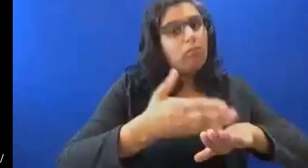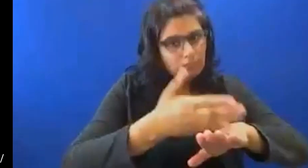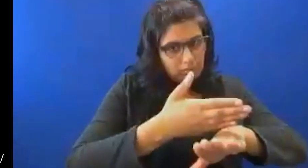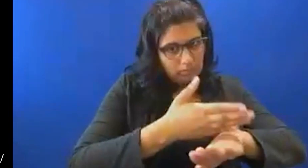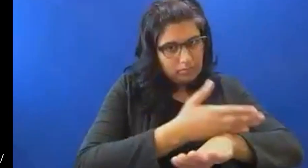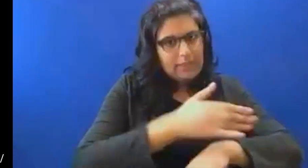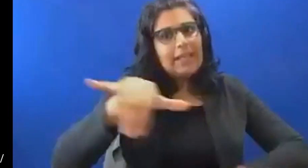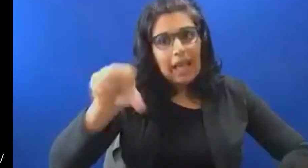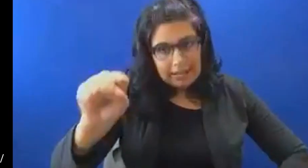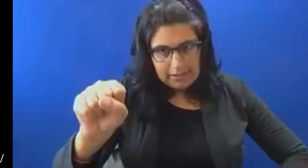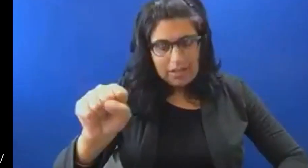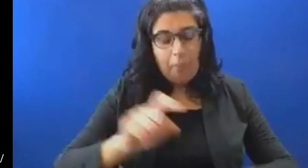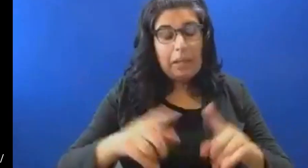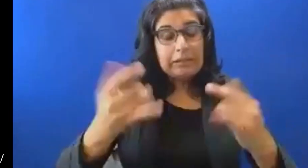is still very much a trap that we fall into.